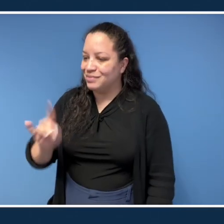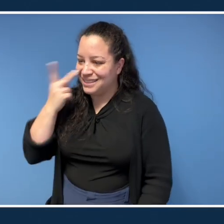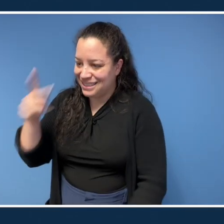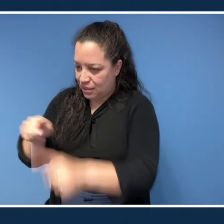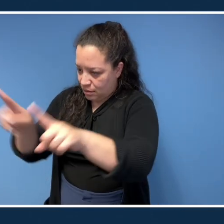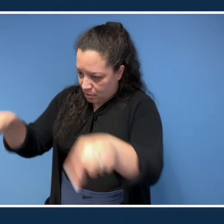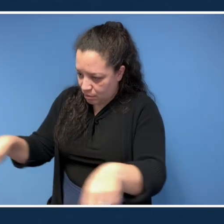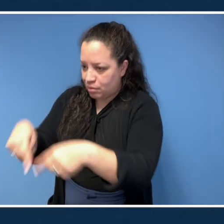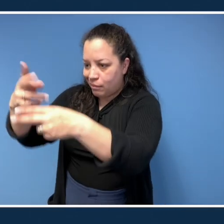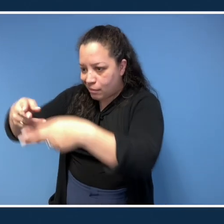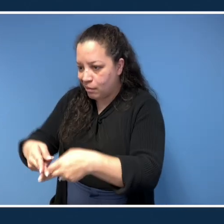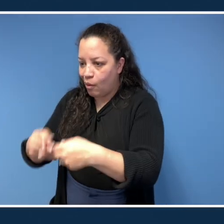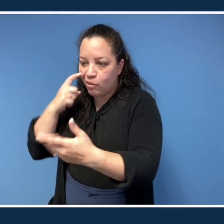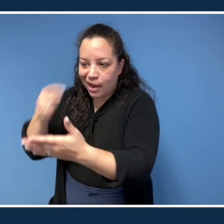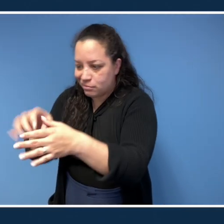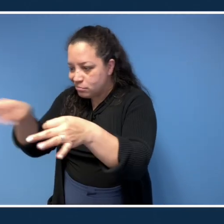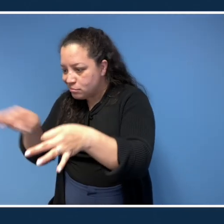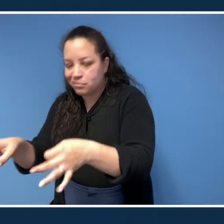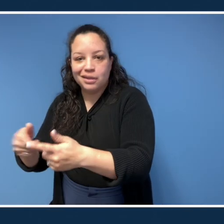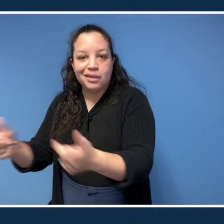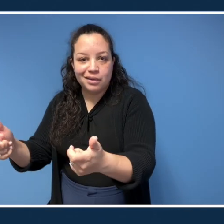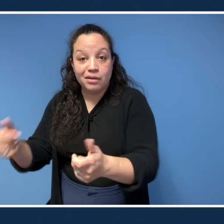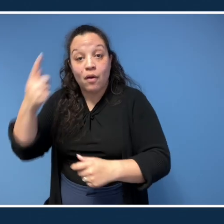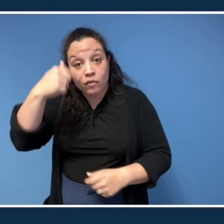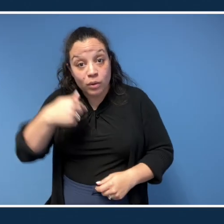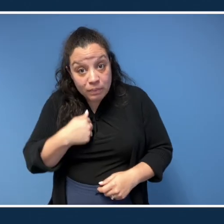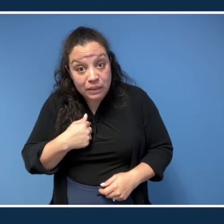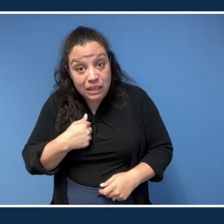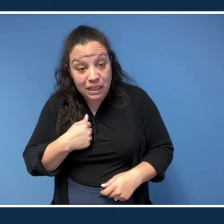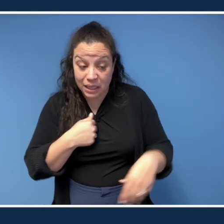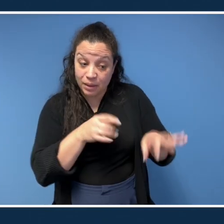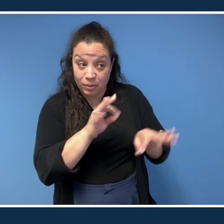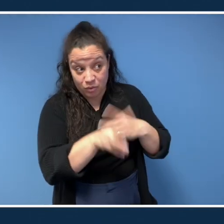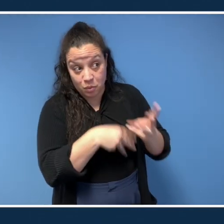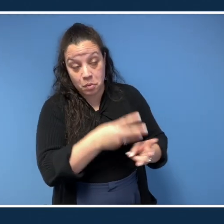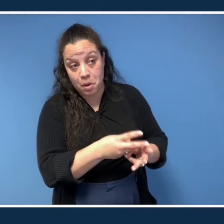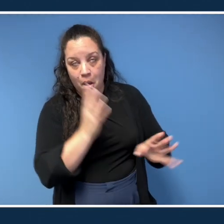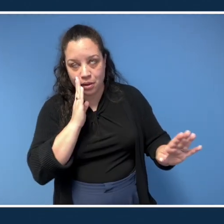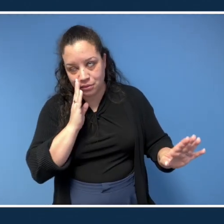before. So for me, in a perfect world, I would love to which I know not everything's ideal, but coming onto campus,